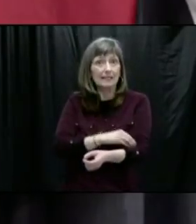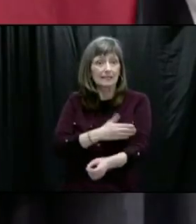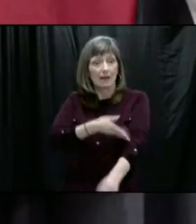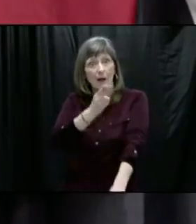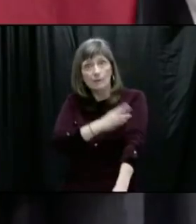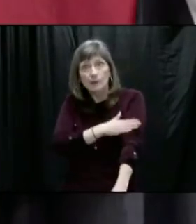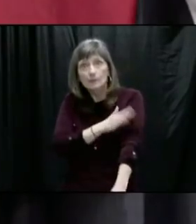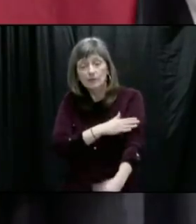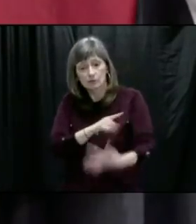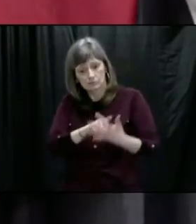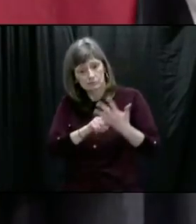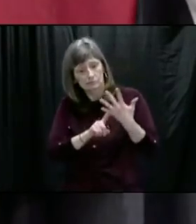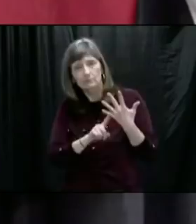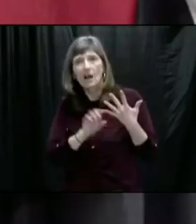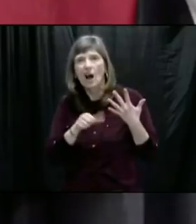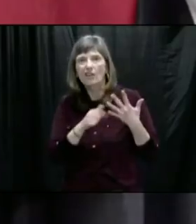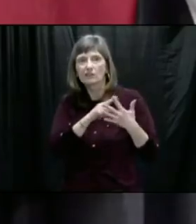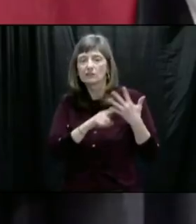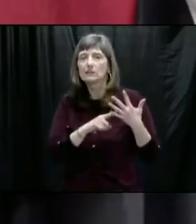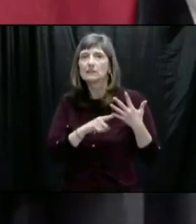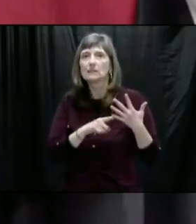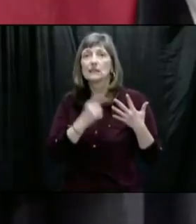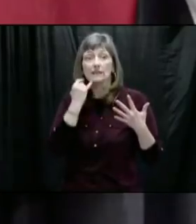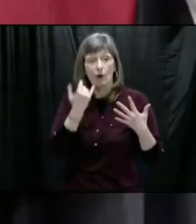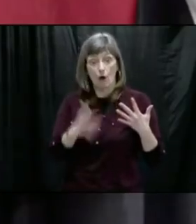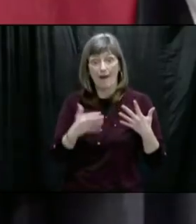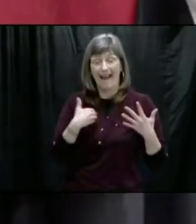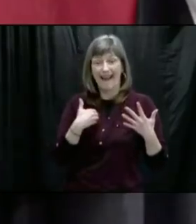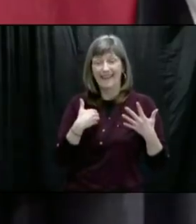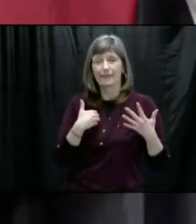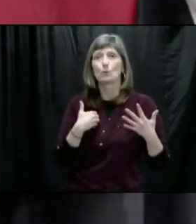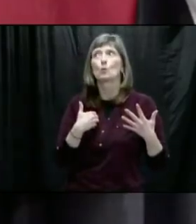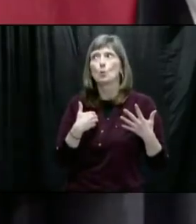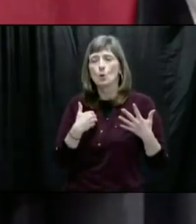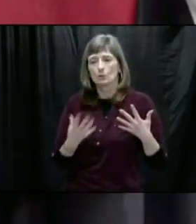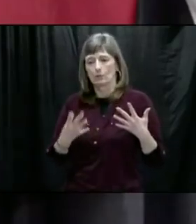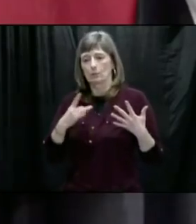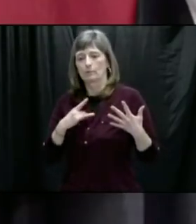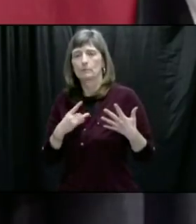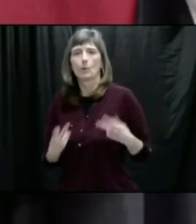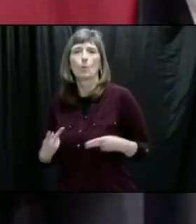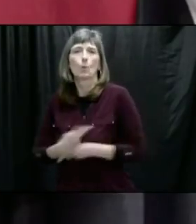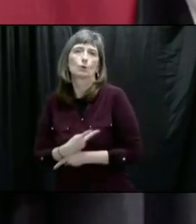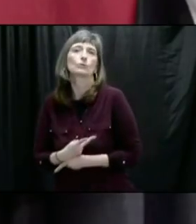MORE DO LESS WELL. DIABETES AND HIGH BLOOD PRESSURE